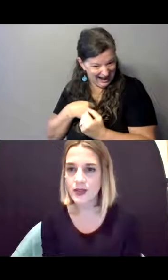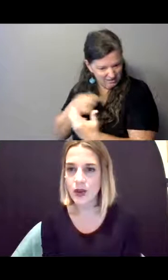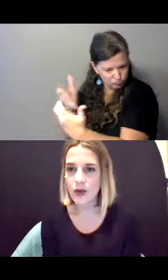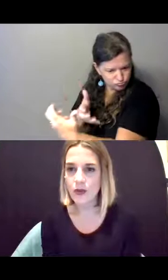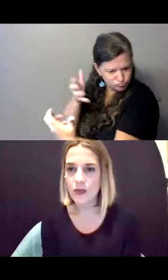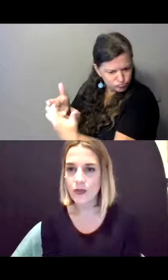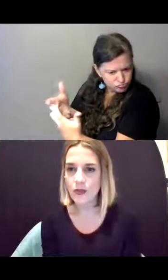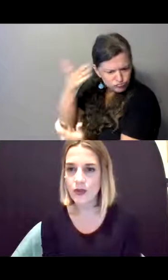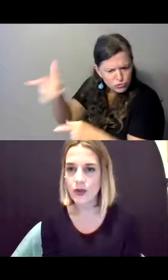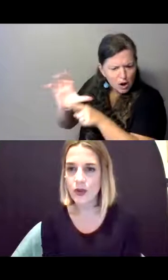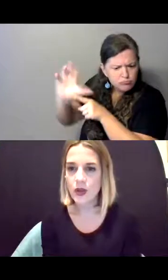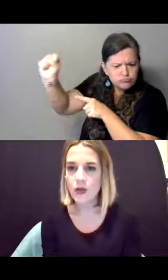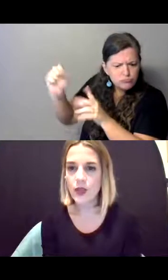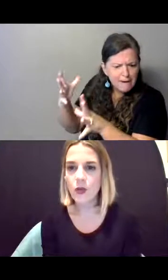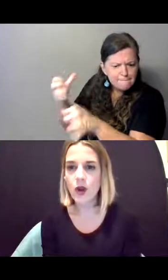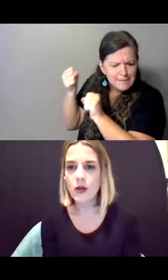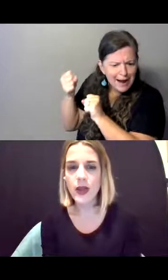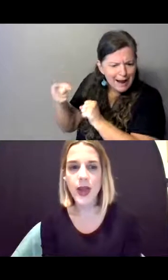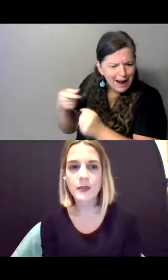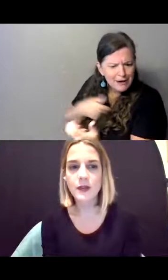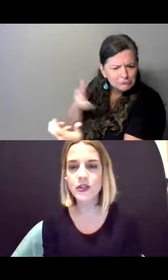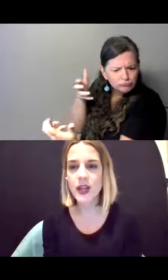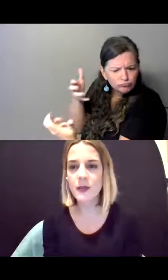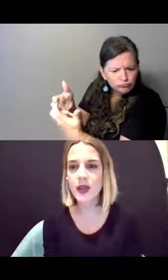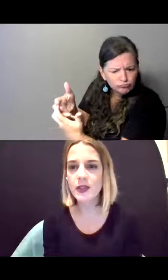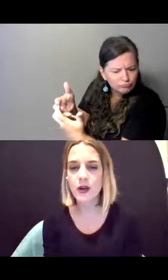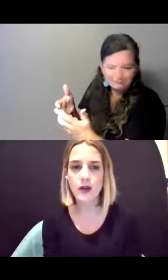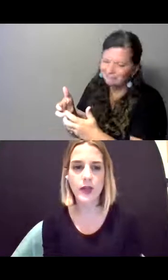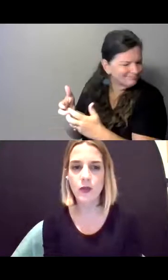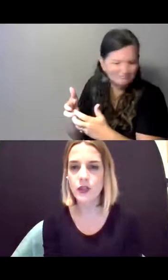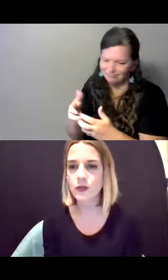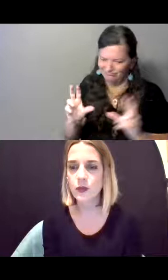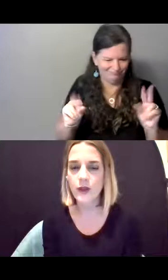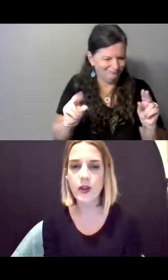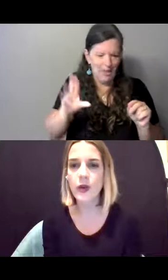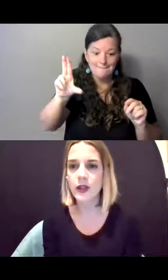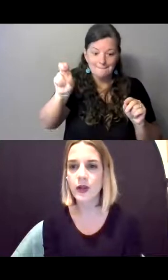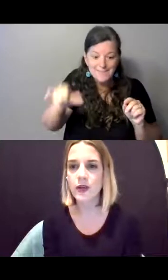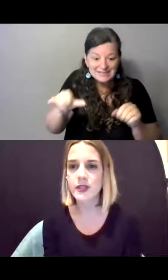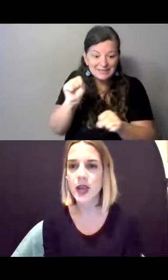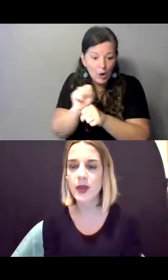and so, you think, well, okay, I'm differentiating because there they work very quickly on their assignment.